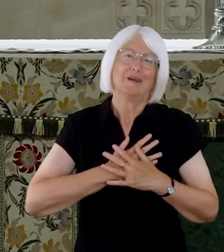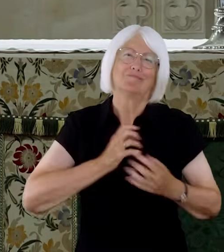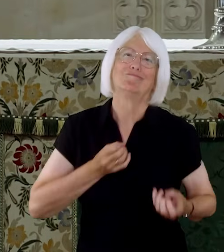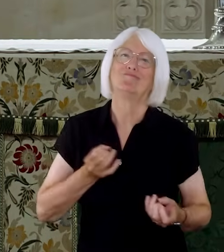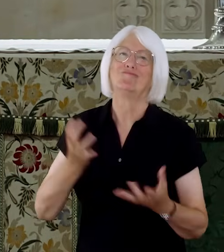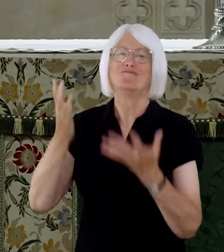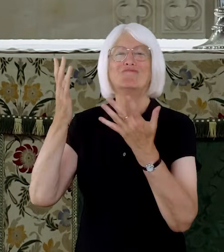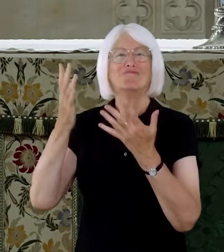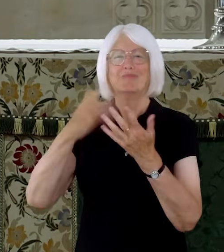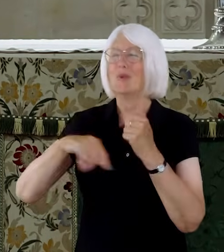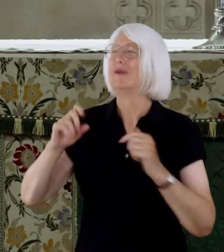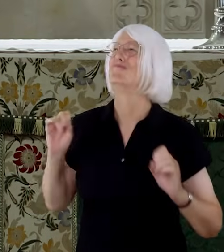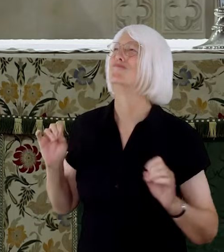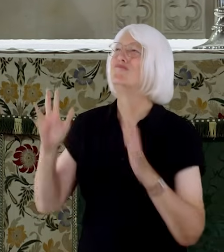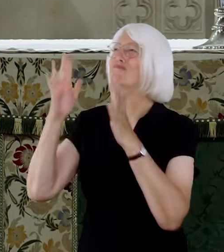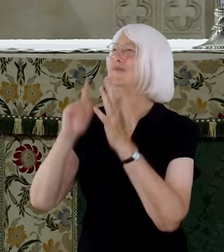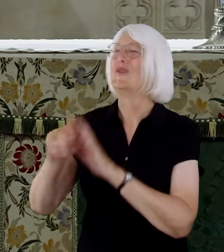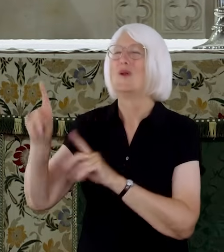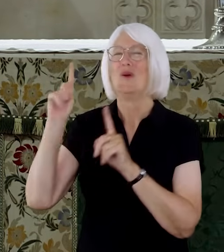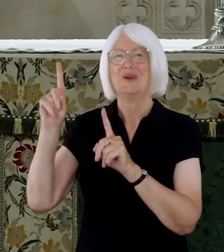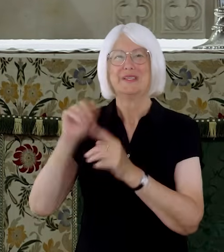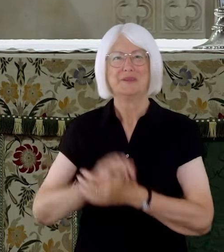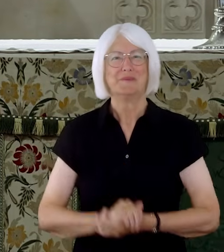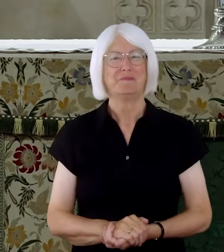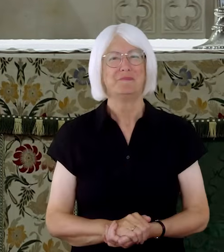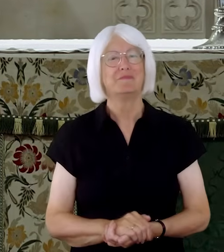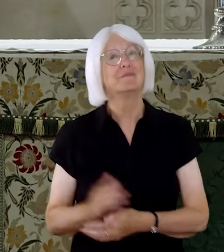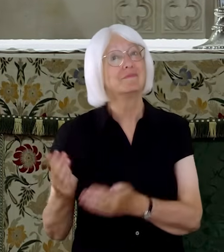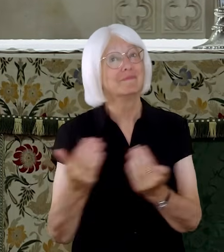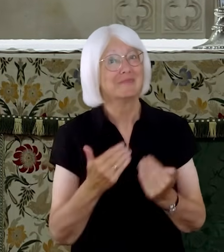Lift up your hearts. We lift them to the Lord.